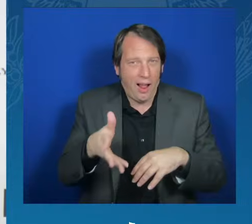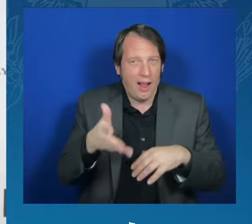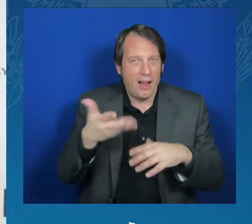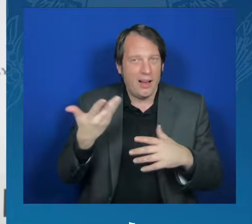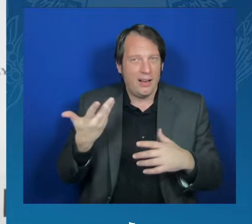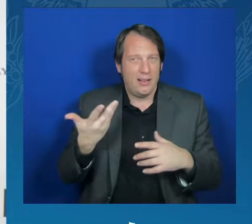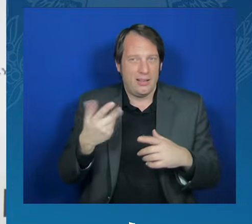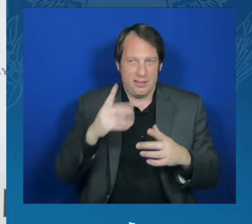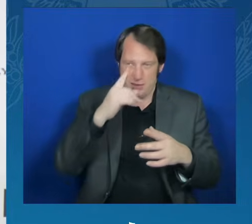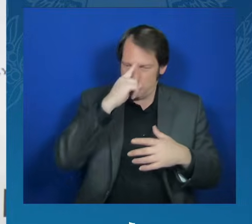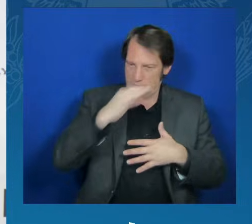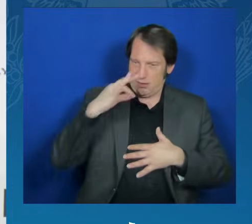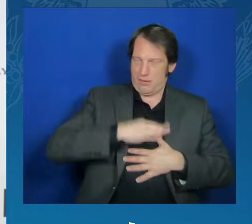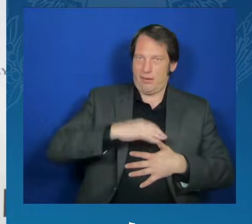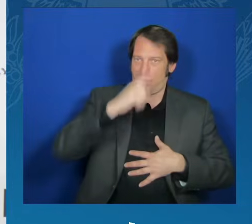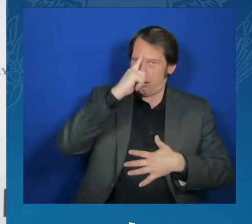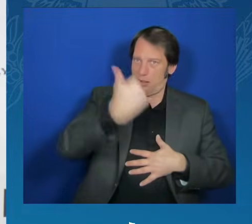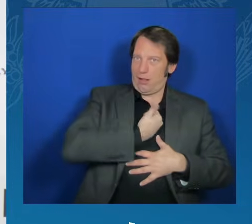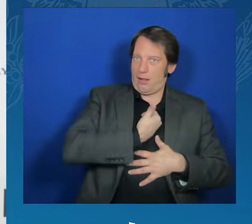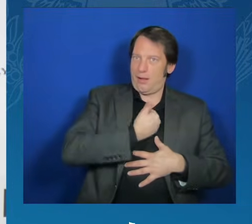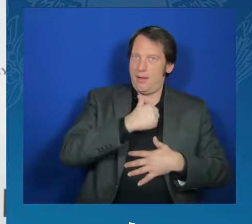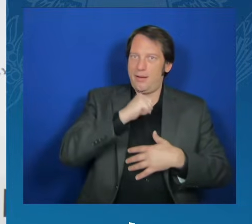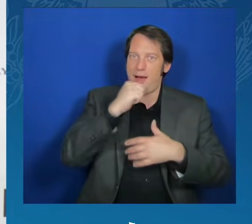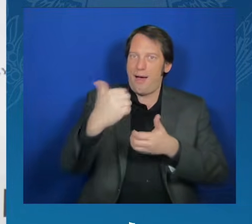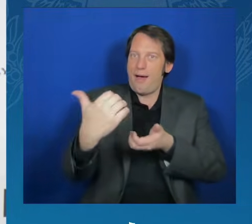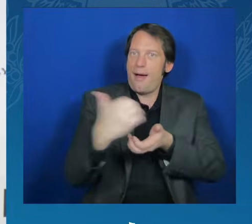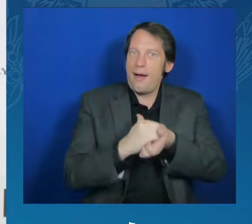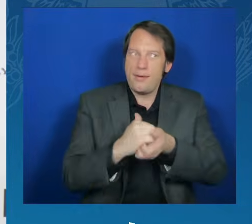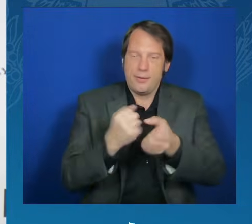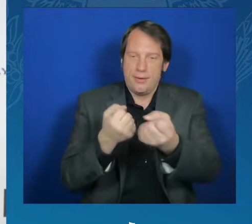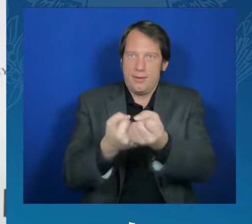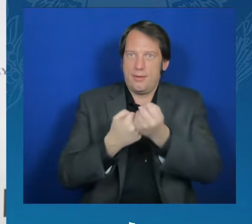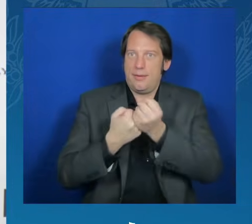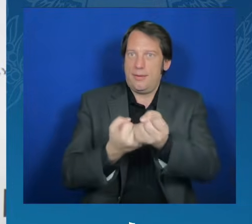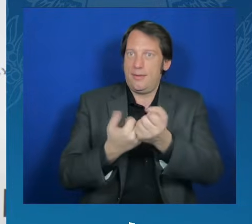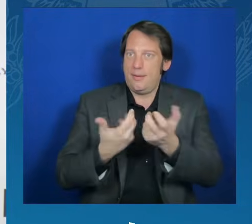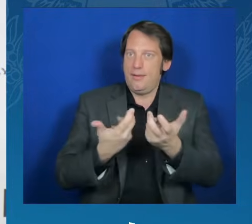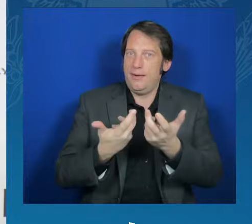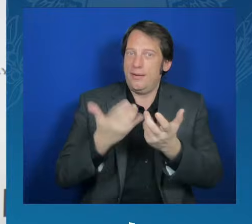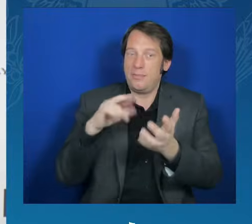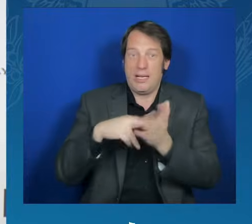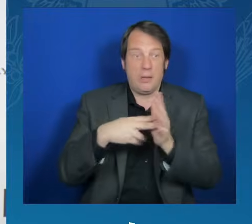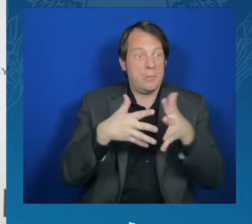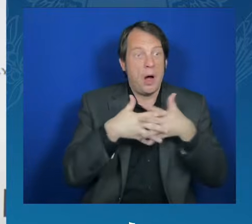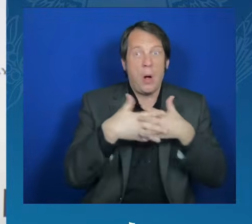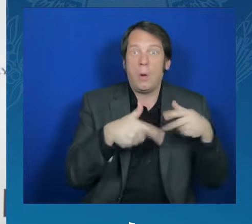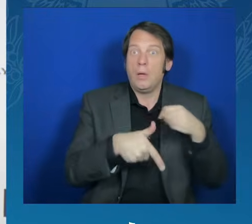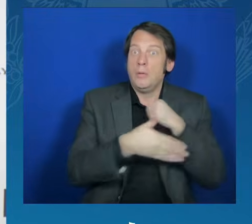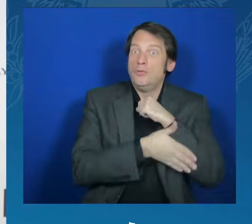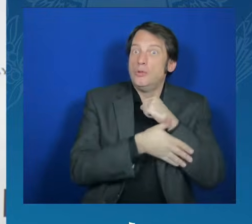and would undermine global stability and undermine global prosperity.